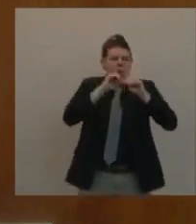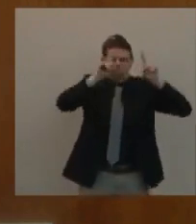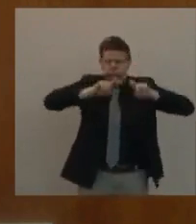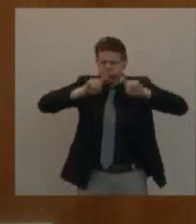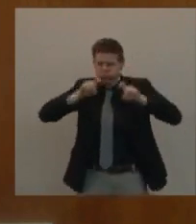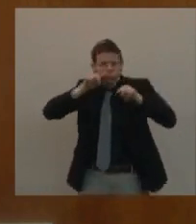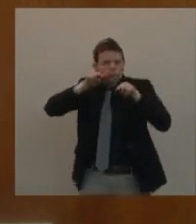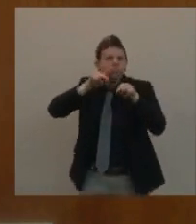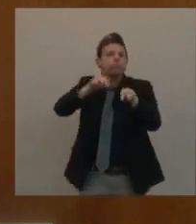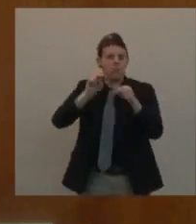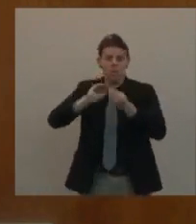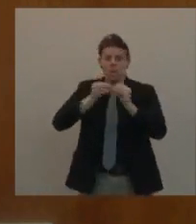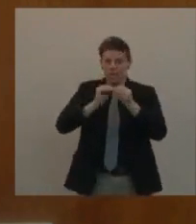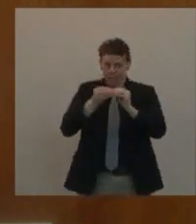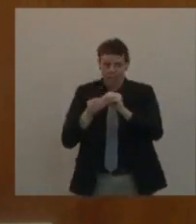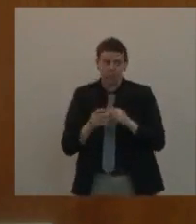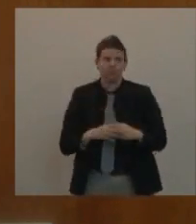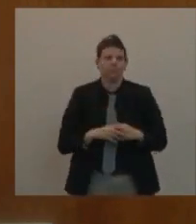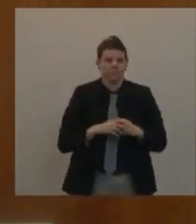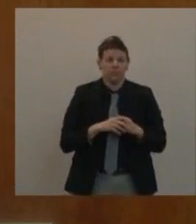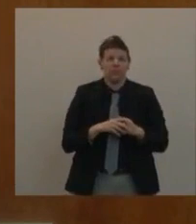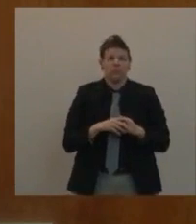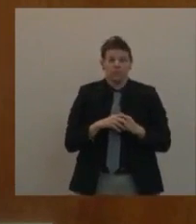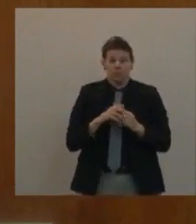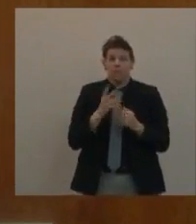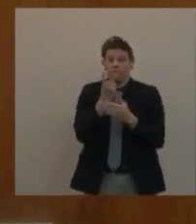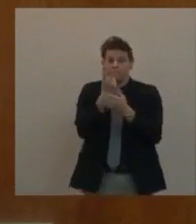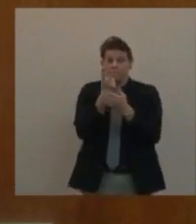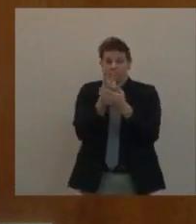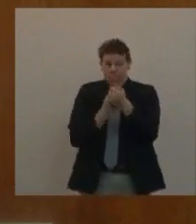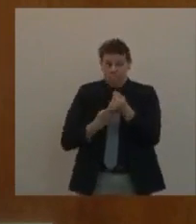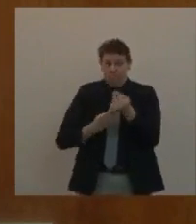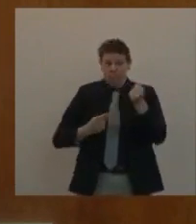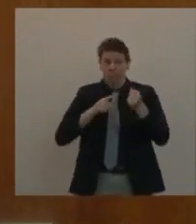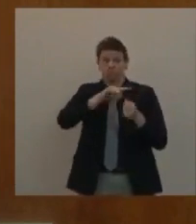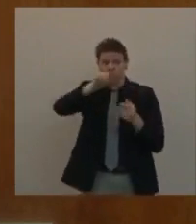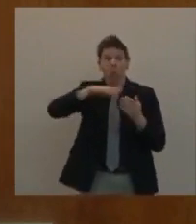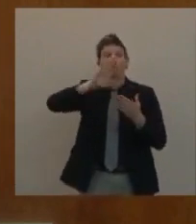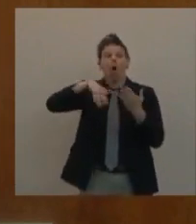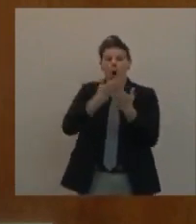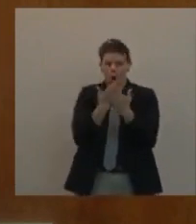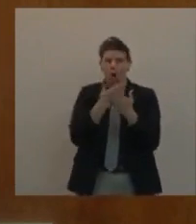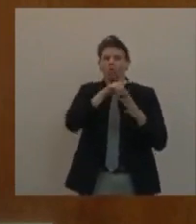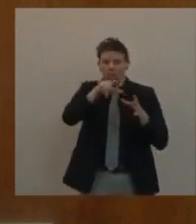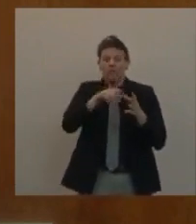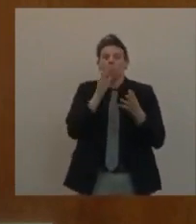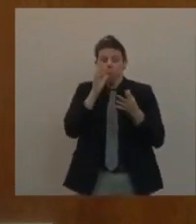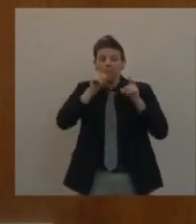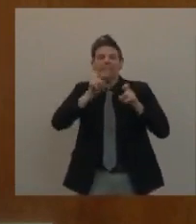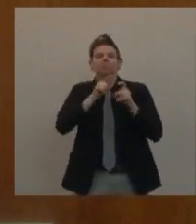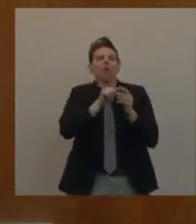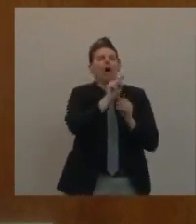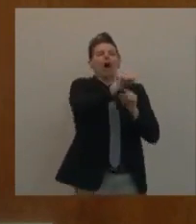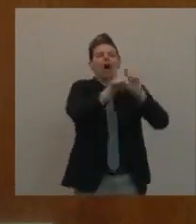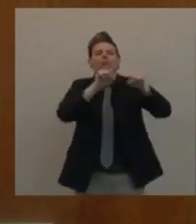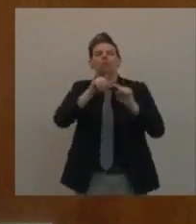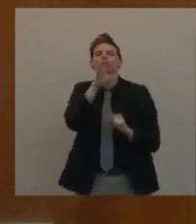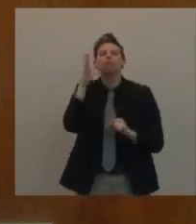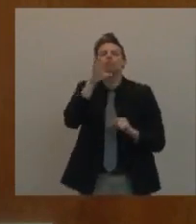THOSE TWO MACHINES SHOULD BE UP TOMORROW WHICH WILL INCREASE OUR CAPACITY. WE DID RECEIVE 15 RAPID TESTS FROM THE FEDERAL GOVERNMENT.